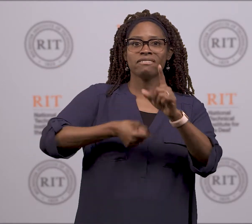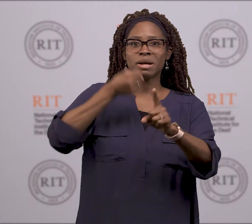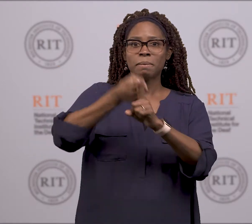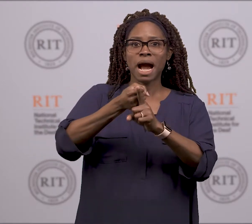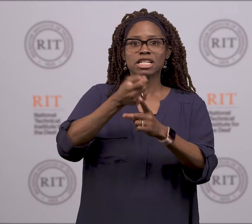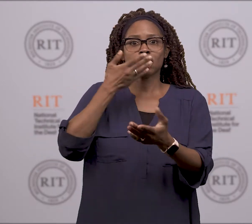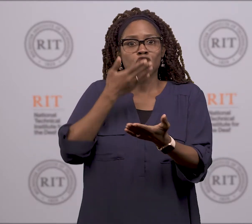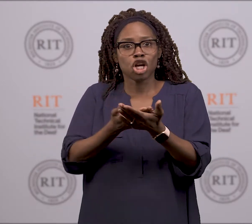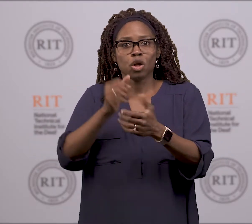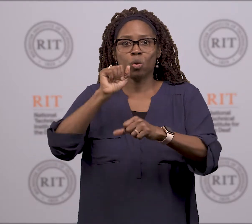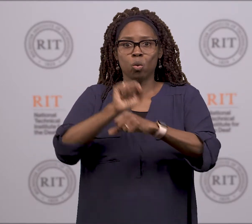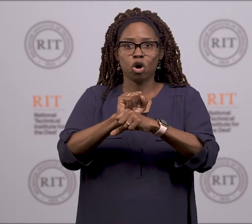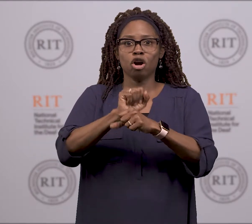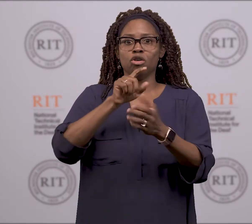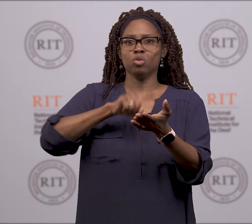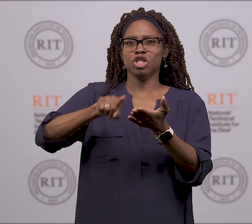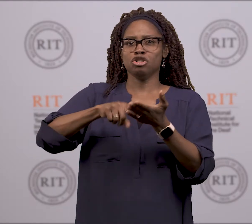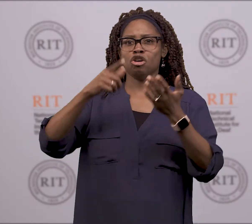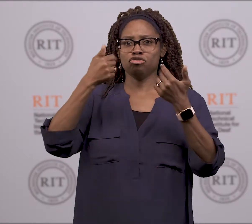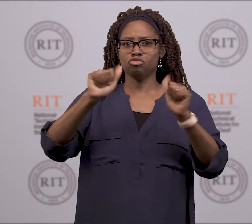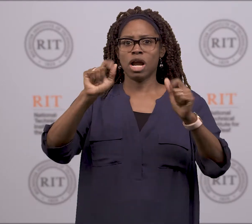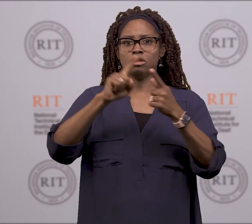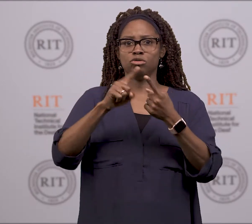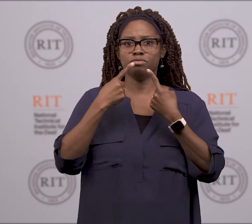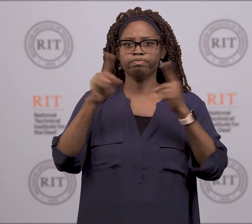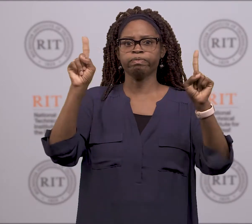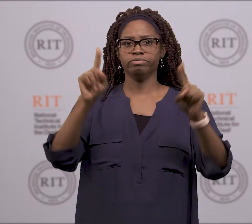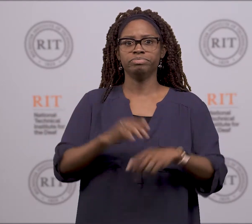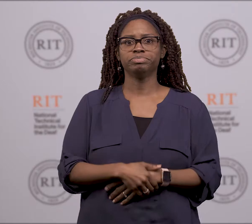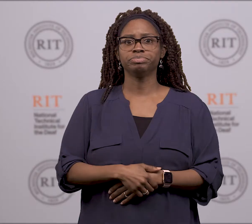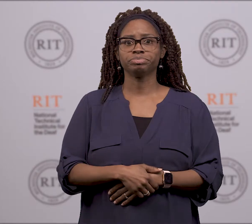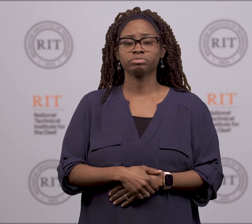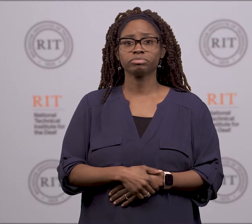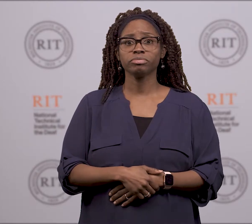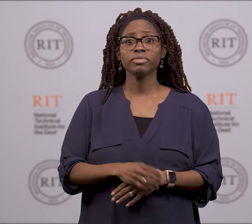negatively impact the good work researchers are trying to do.